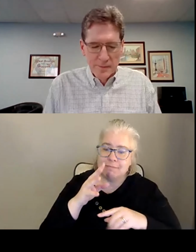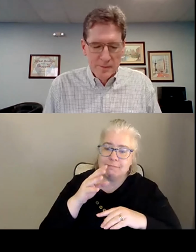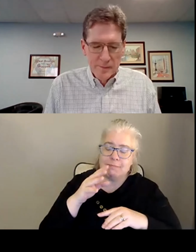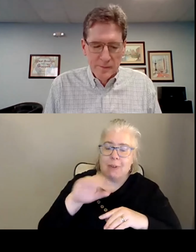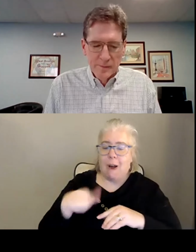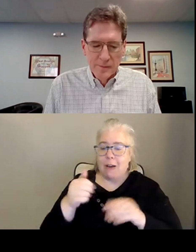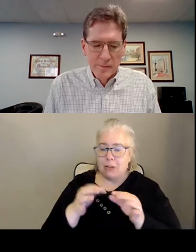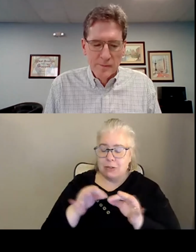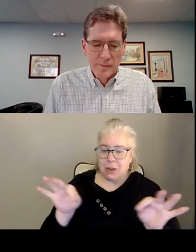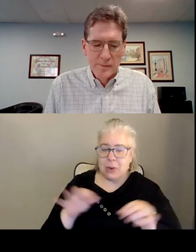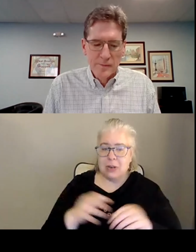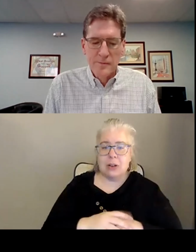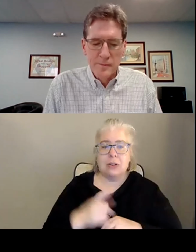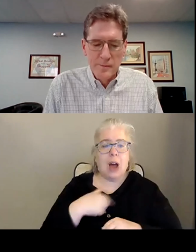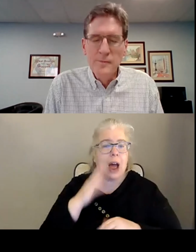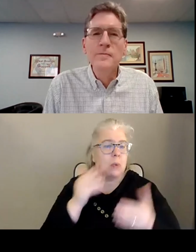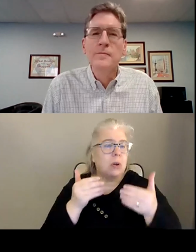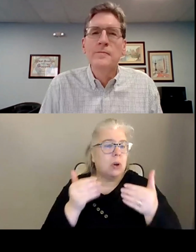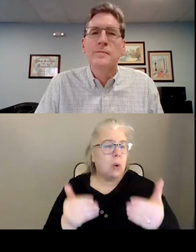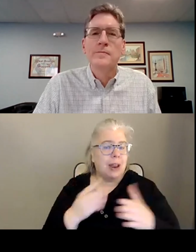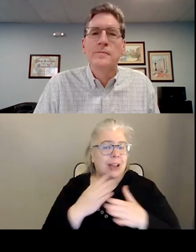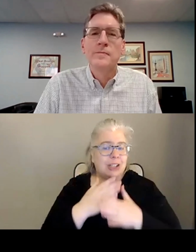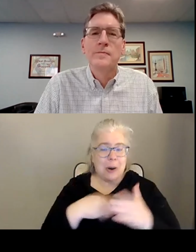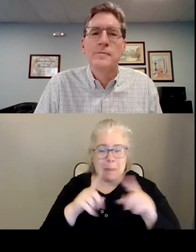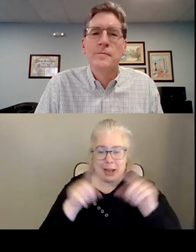So I'm going to go ahead and share my screen.